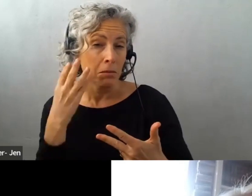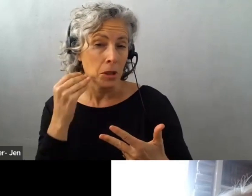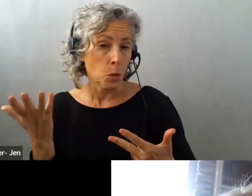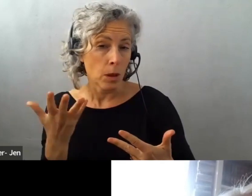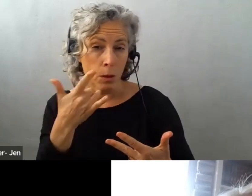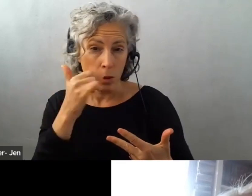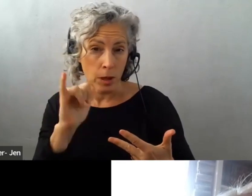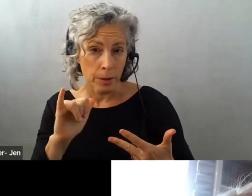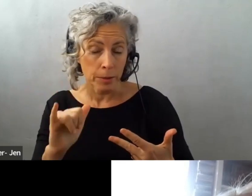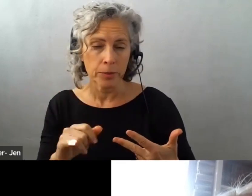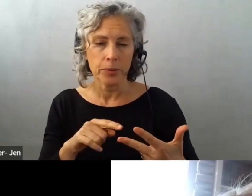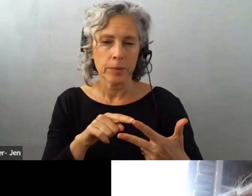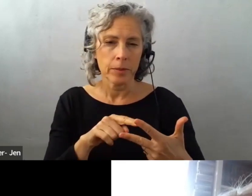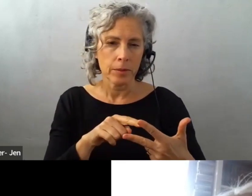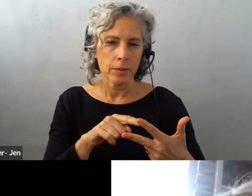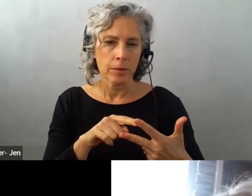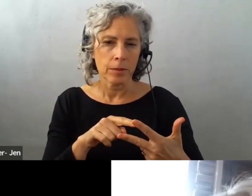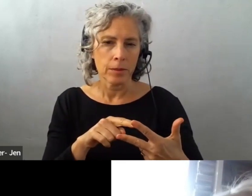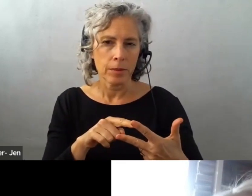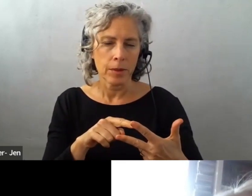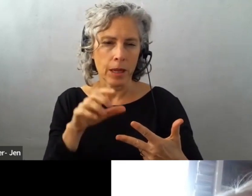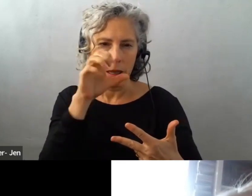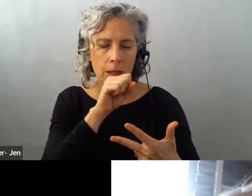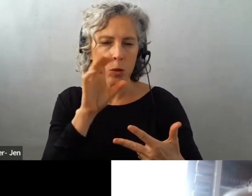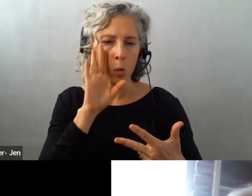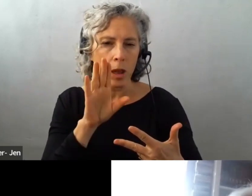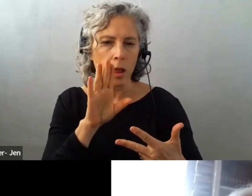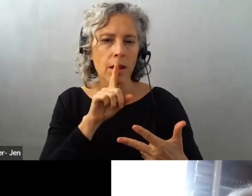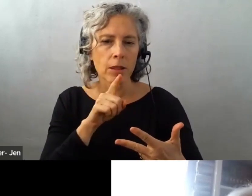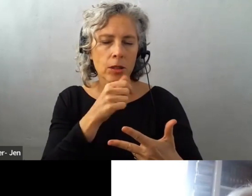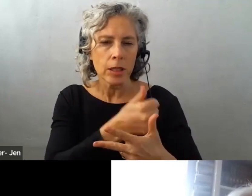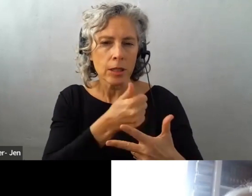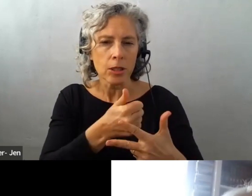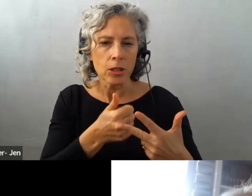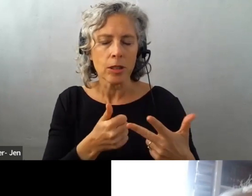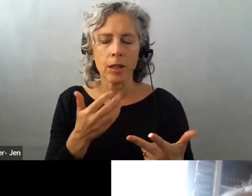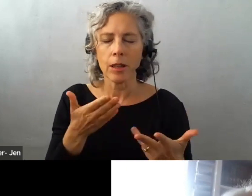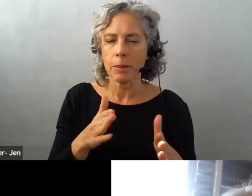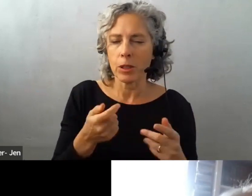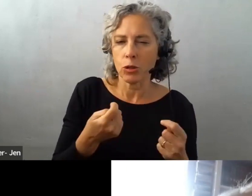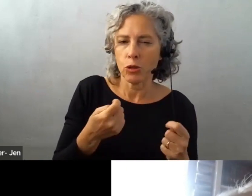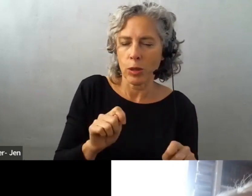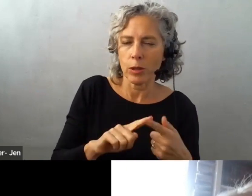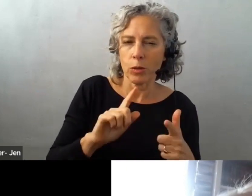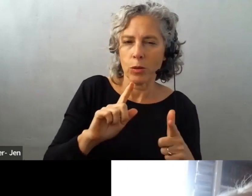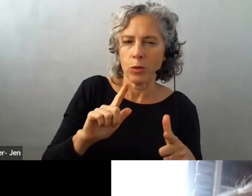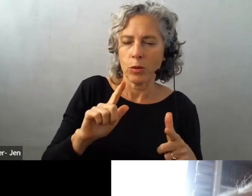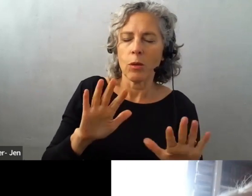we'll we'll move our way through I guess we'll go through each of these questions. And let me turn it over to to you, Susan, with a